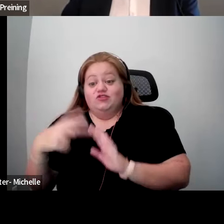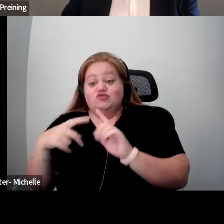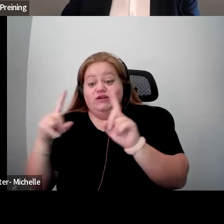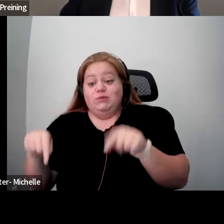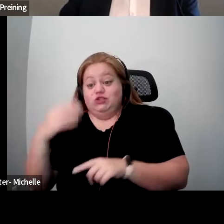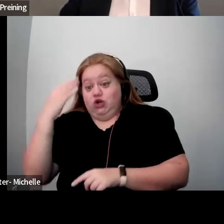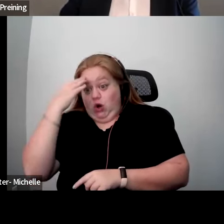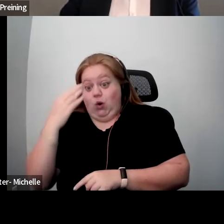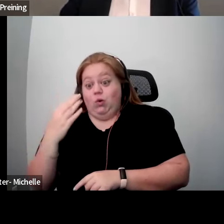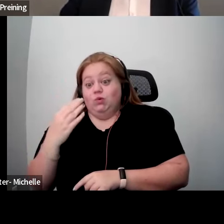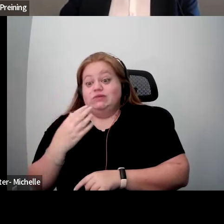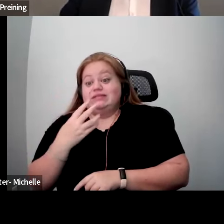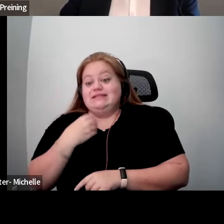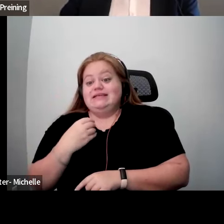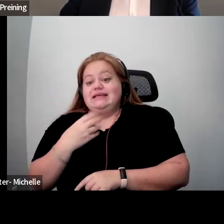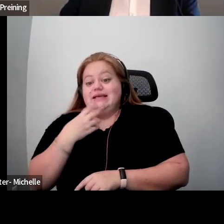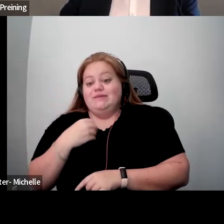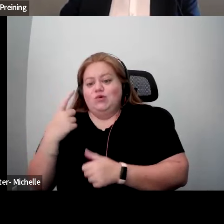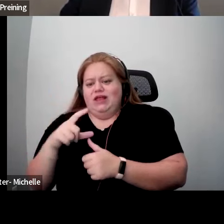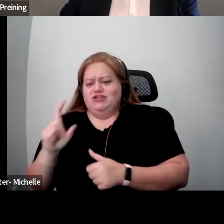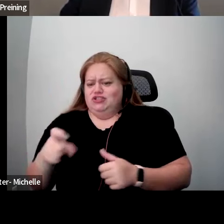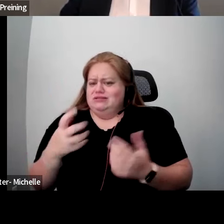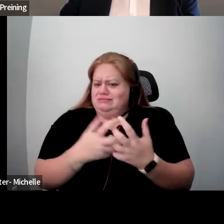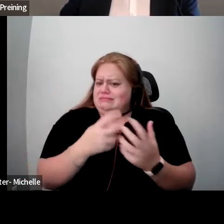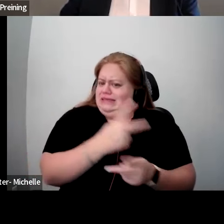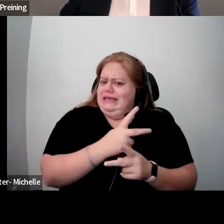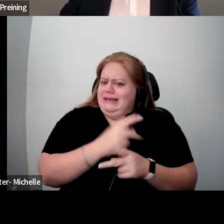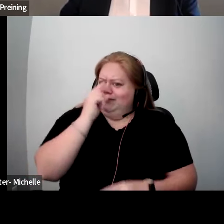But should be fine with the Greek letters.